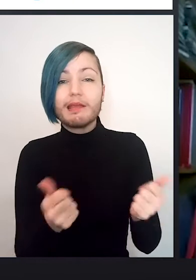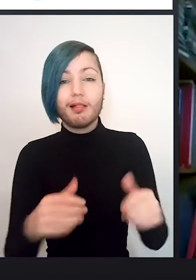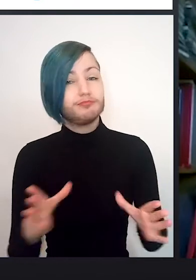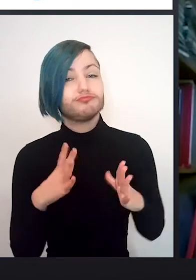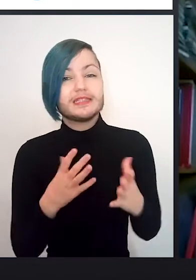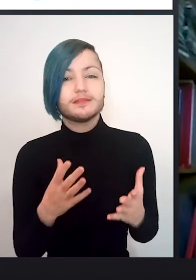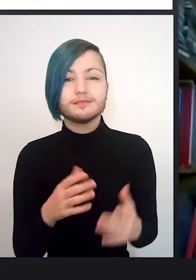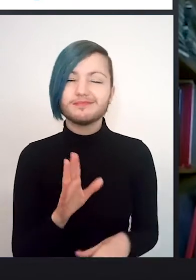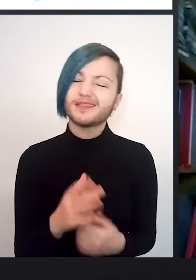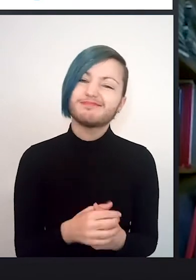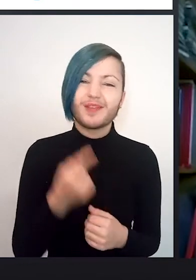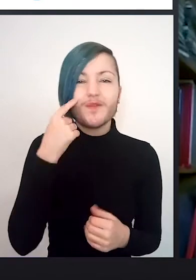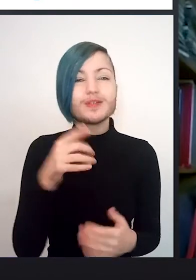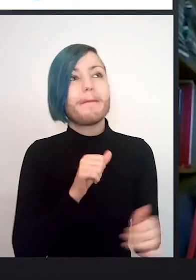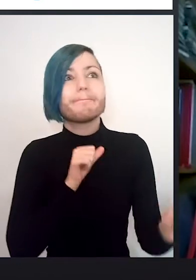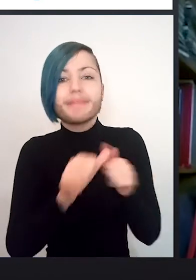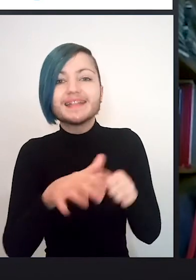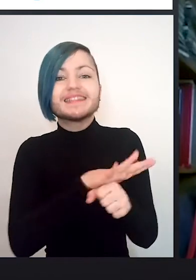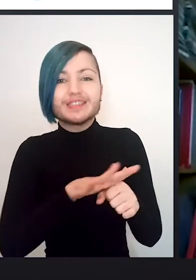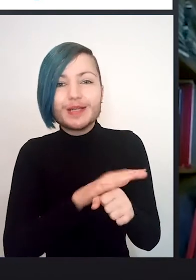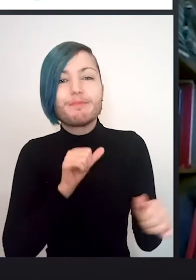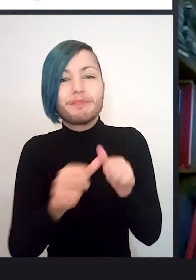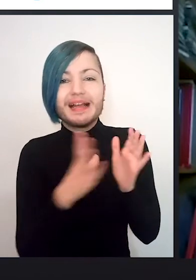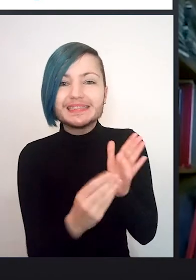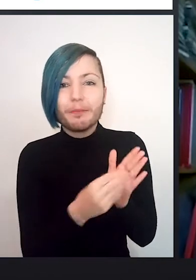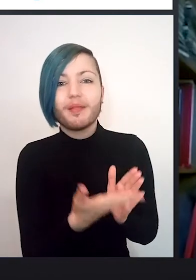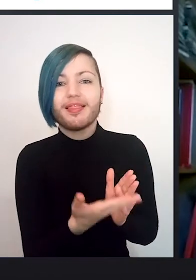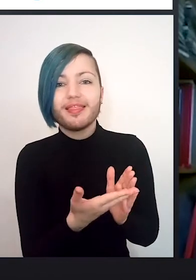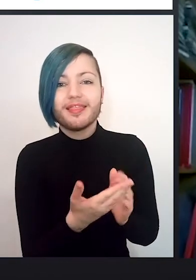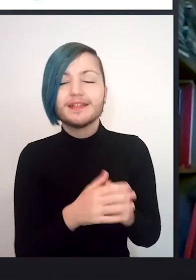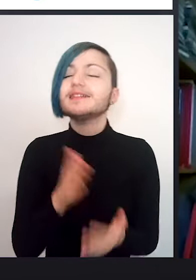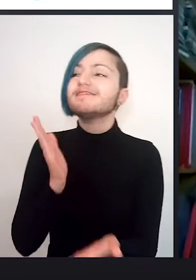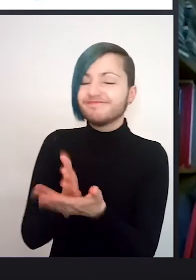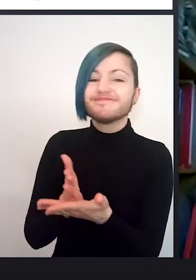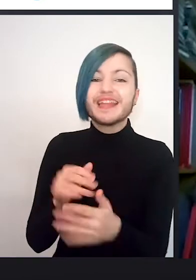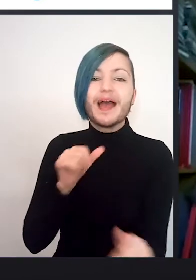But of course that's the best case scenario, isn't it? Absolutely, that's the best case scenario.